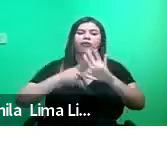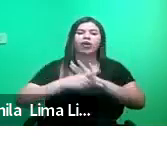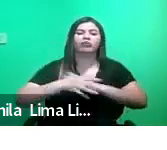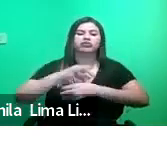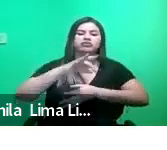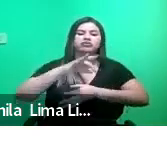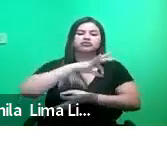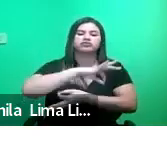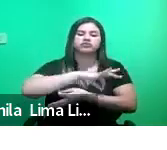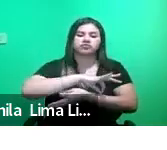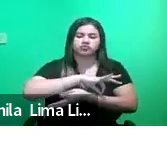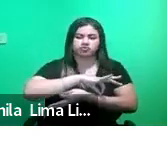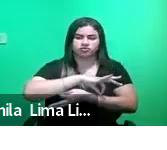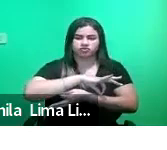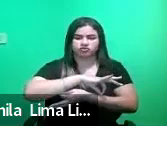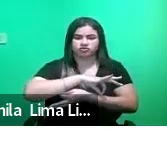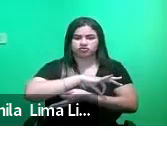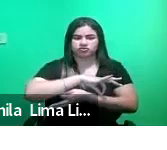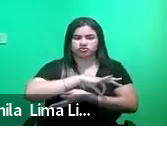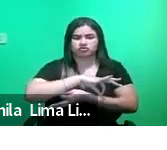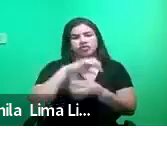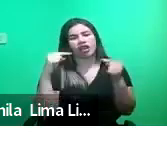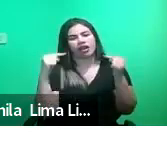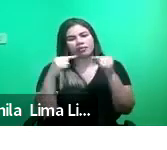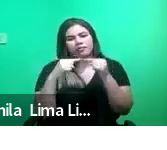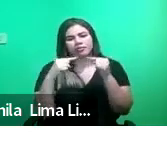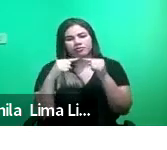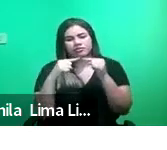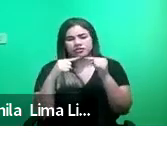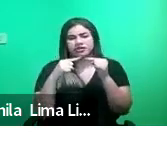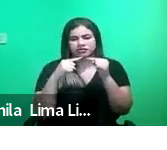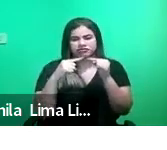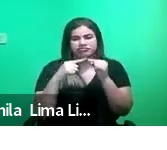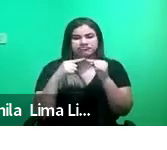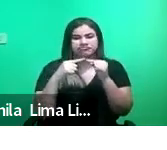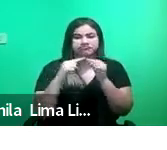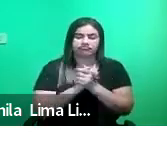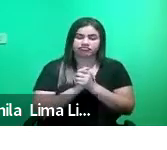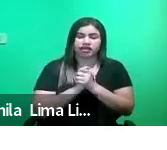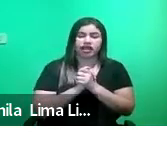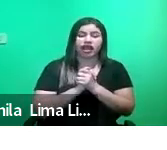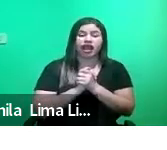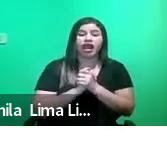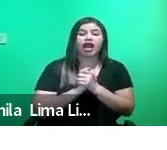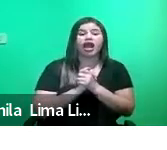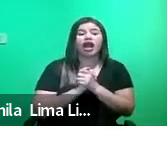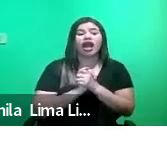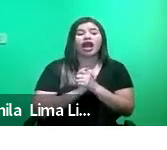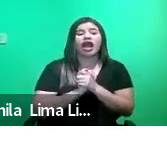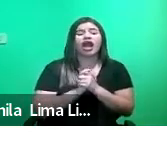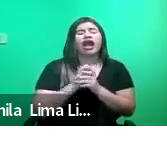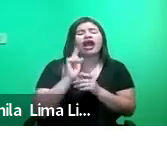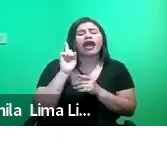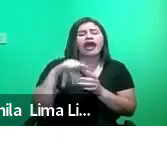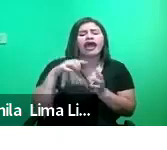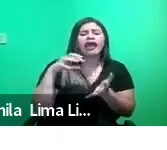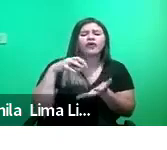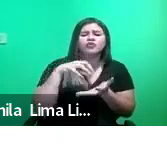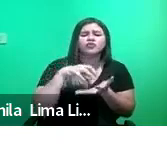pointing activity This is a central part of the entire explanation. State.